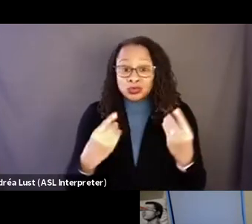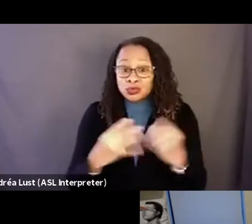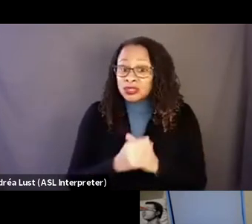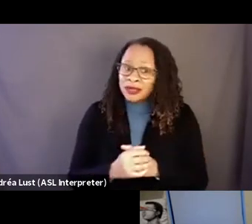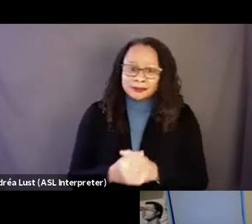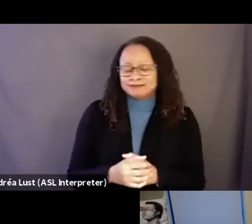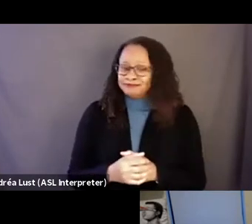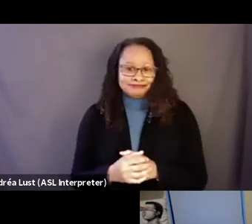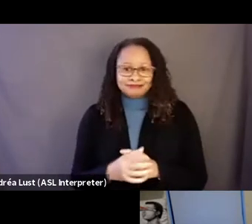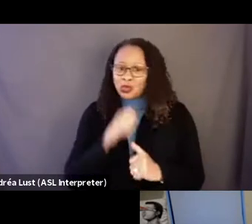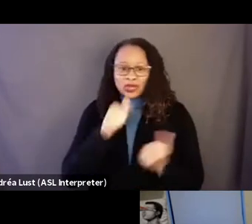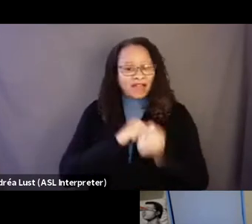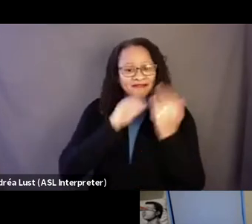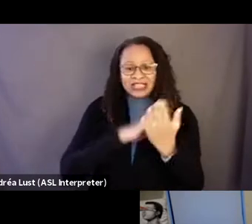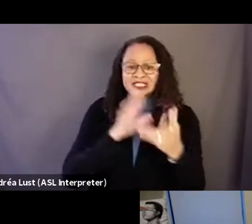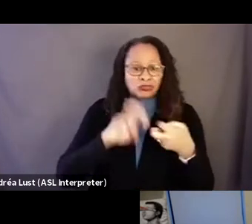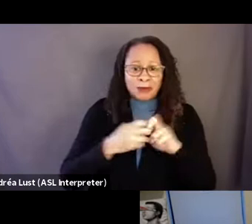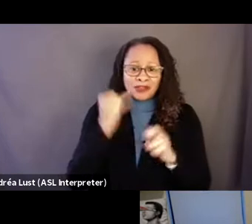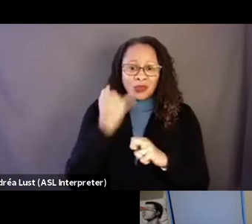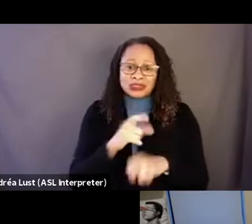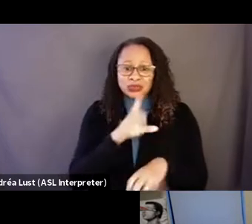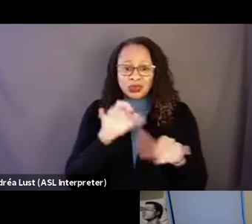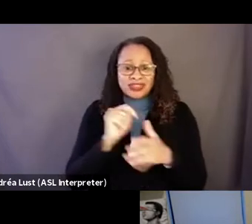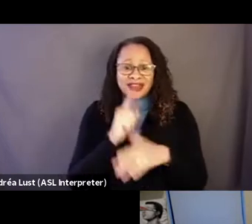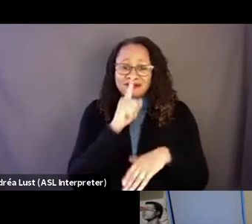we're not facing the problem. And you can't fix what you can't face.